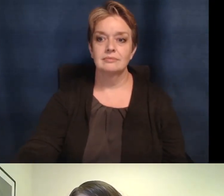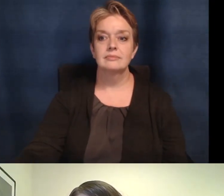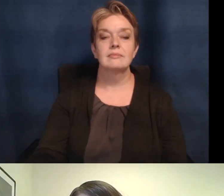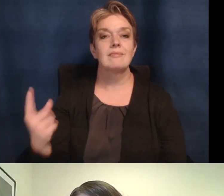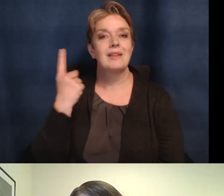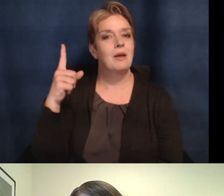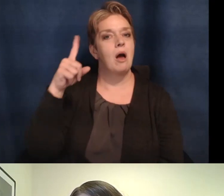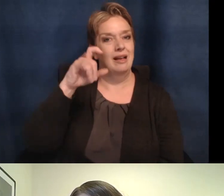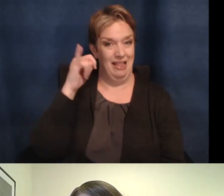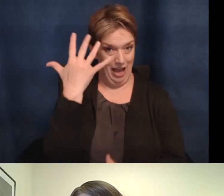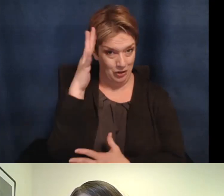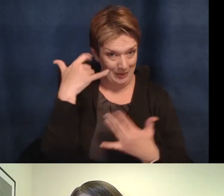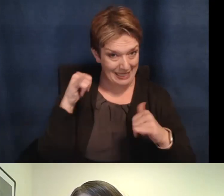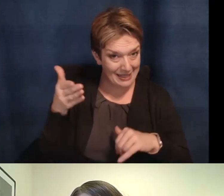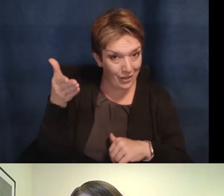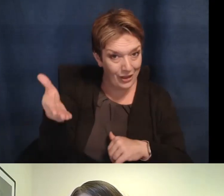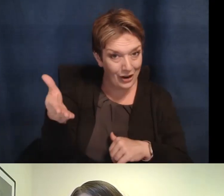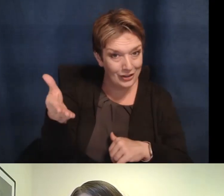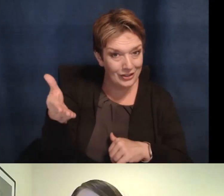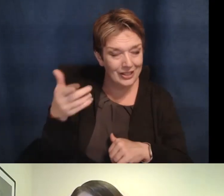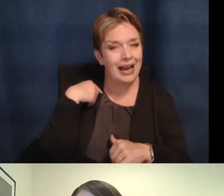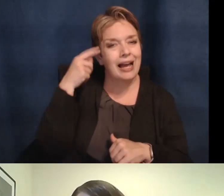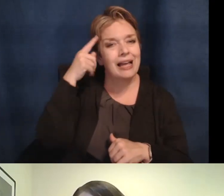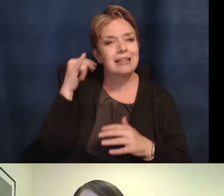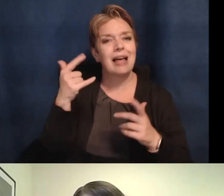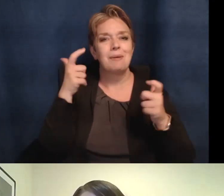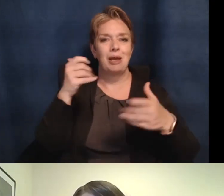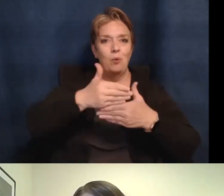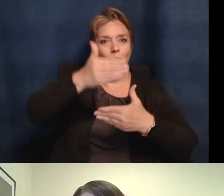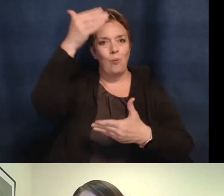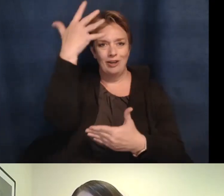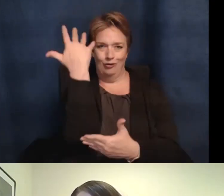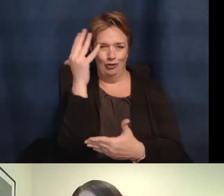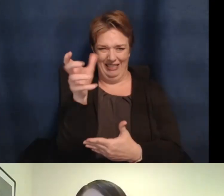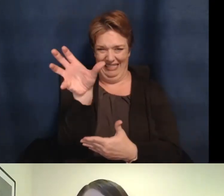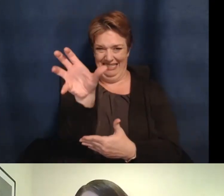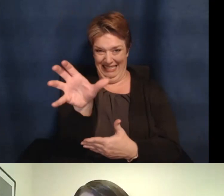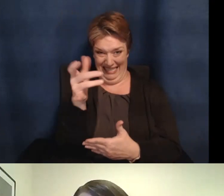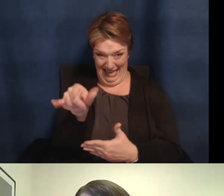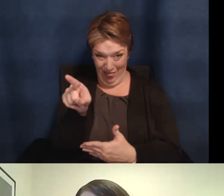And I think maybe they're referencing that large tree that's in the window. [Giustina] Yes, yes.